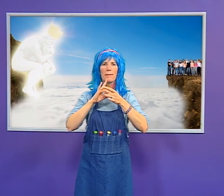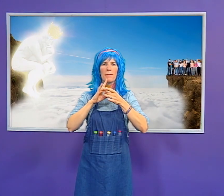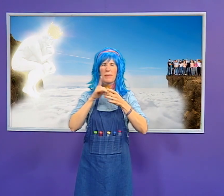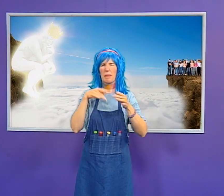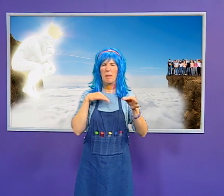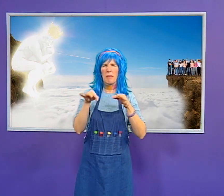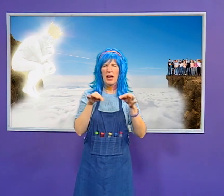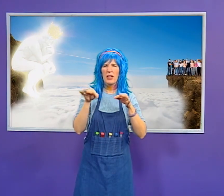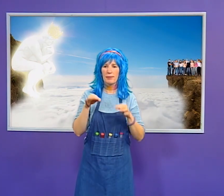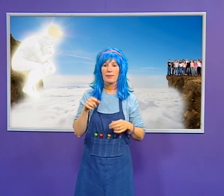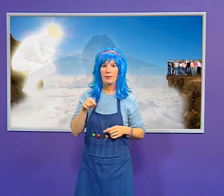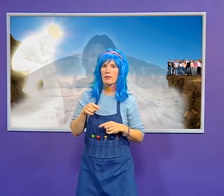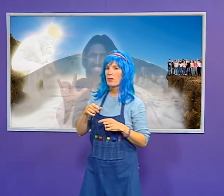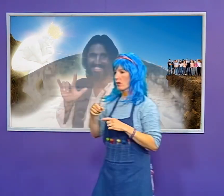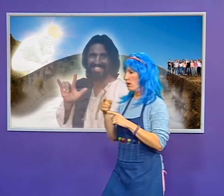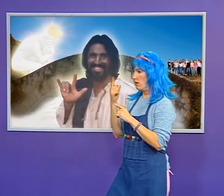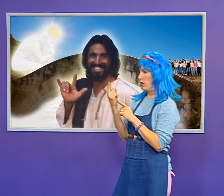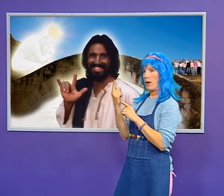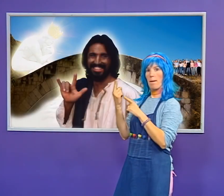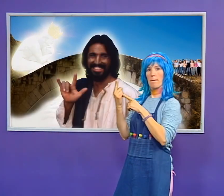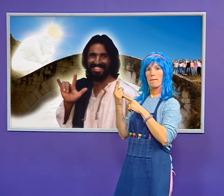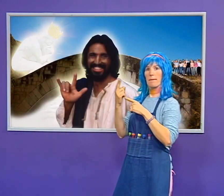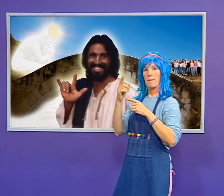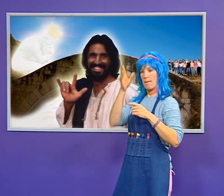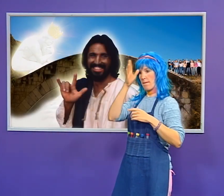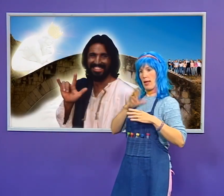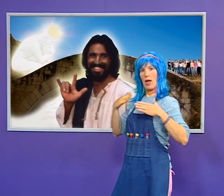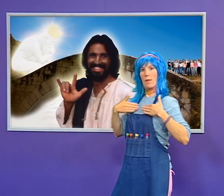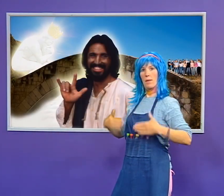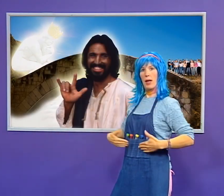LET ME EXPLAIN. JESUS IS THE GOD-MAN.